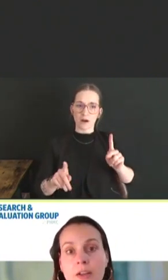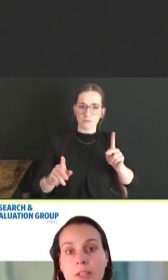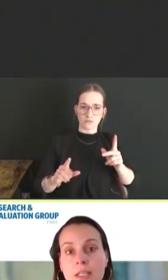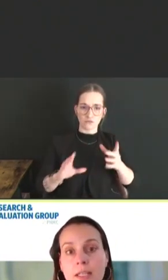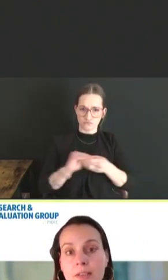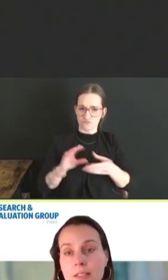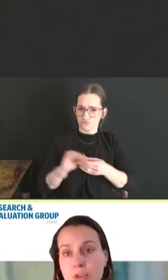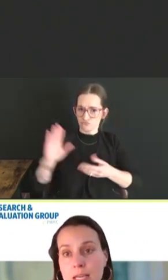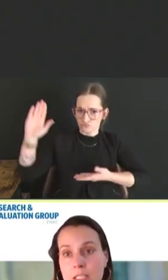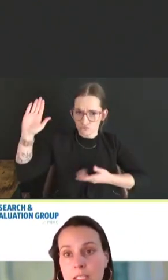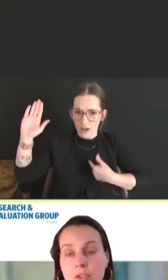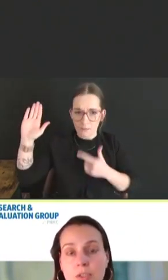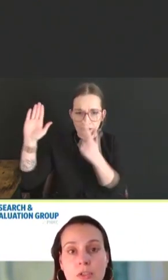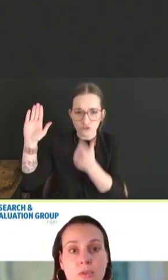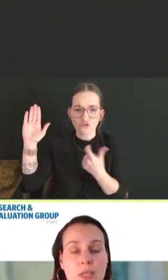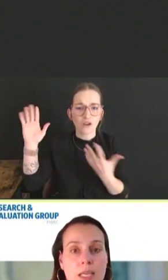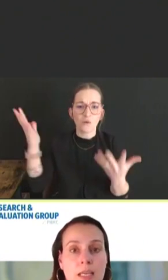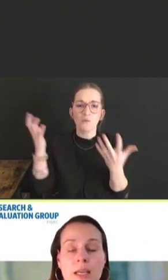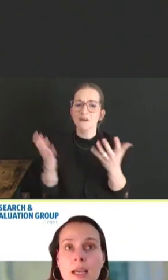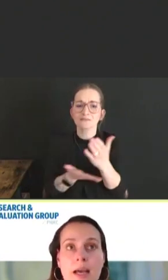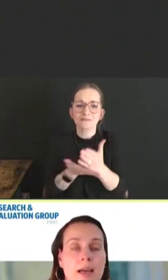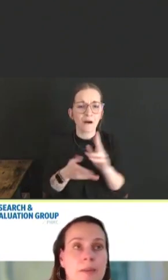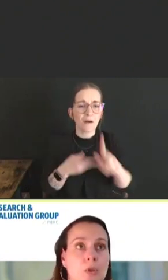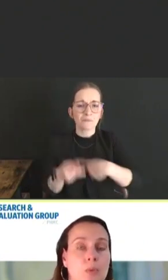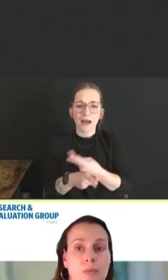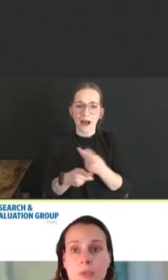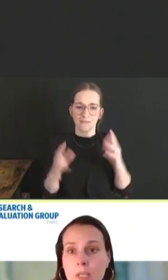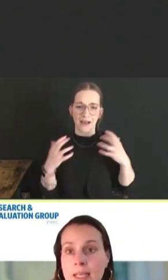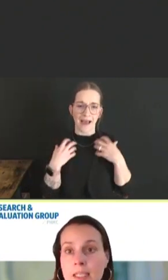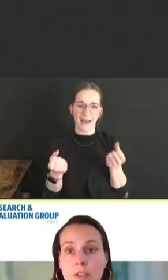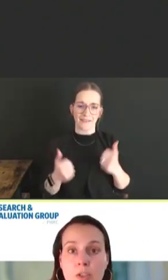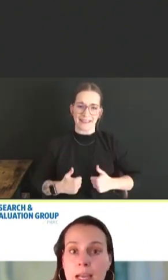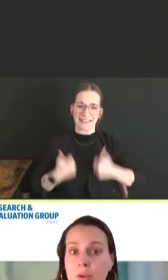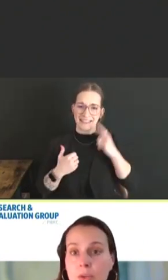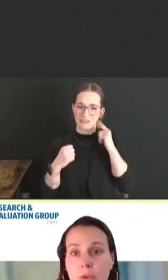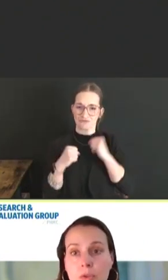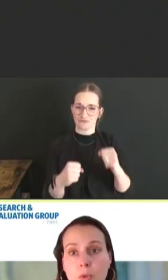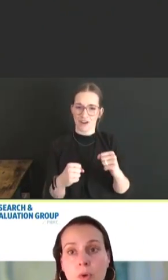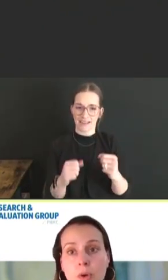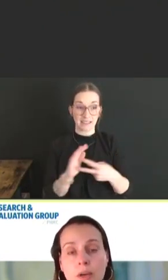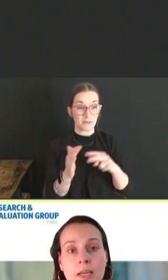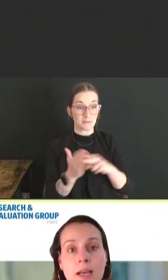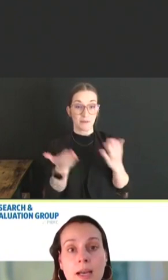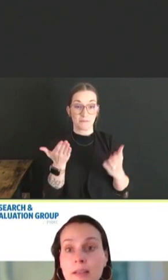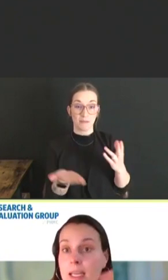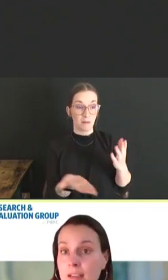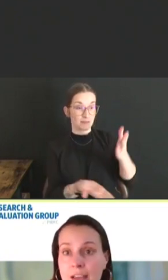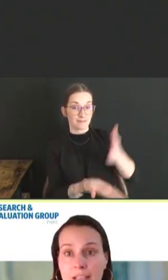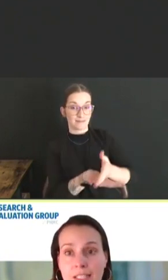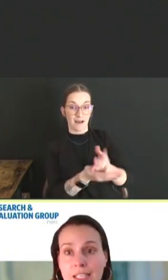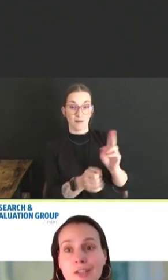healthy living strategies. So, this could be ending their tobacco use, or getting a vaccine,